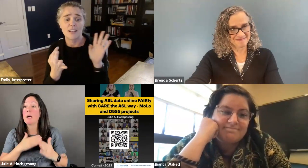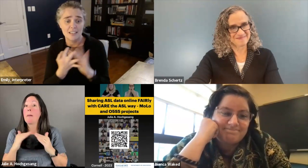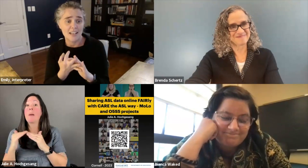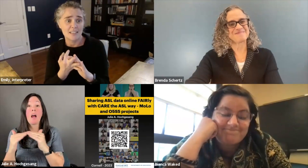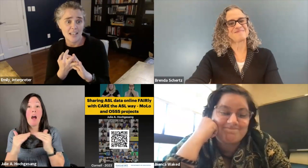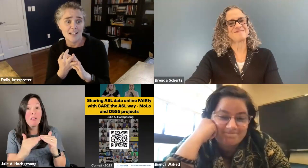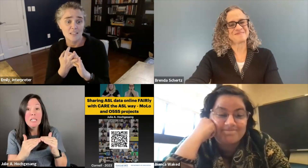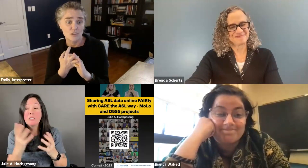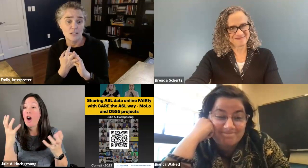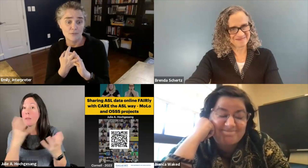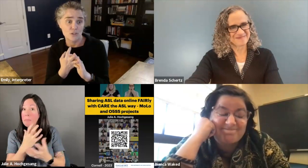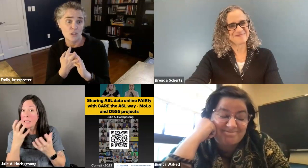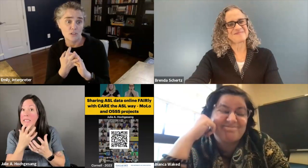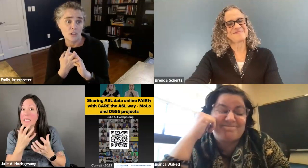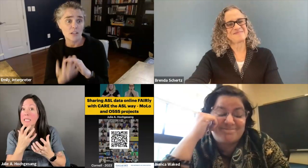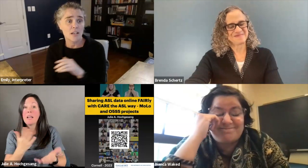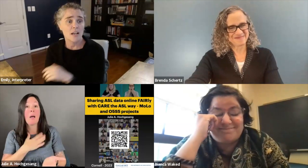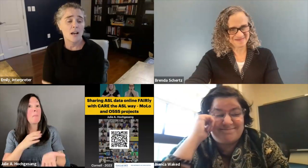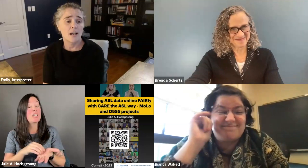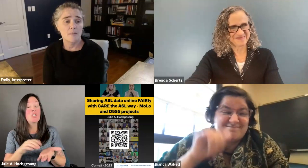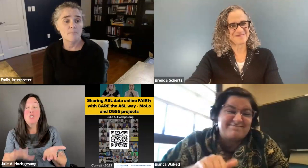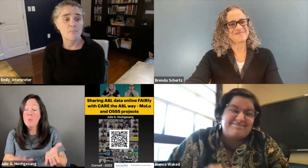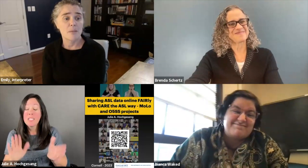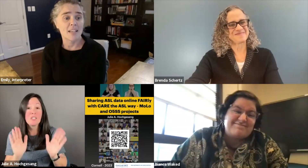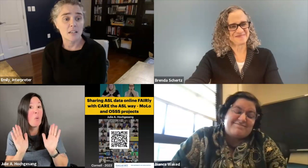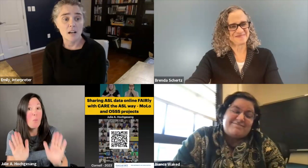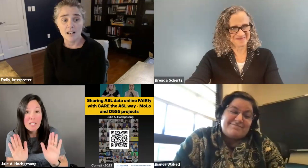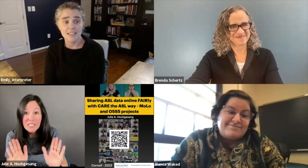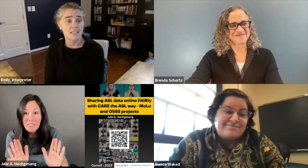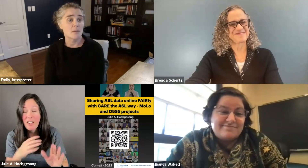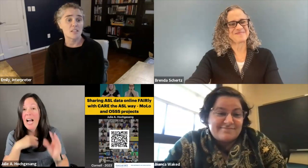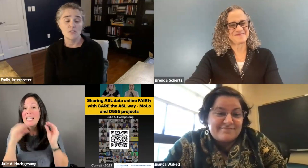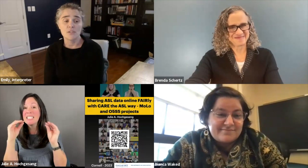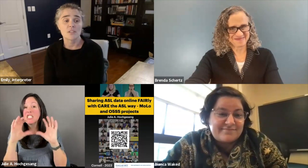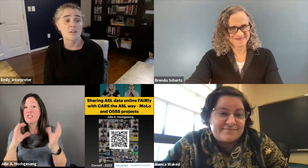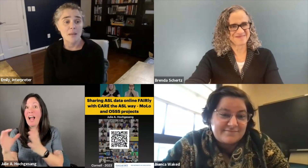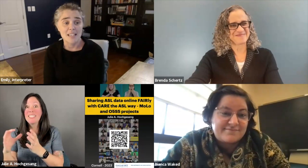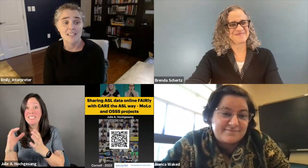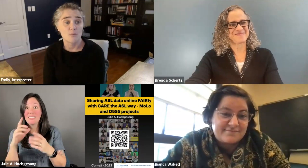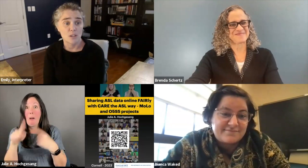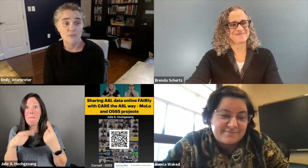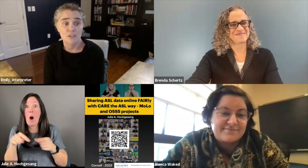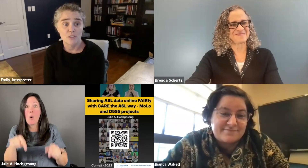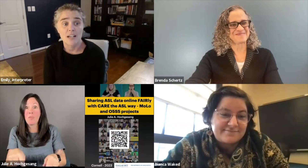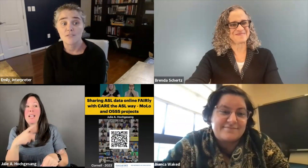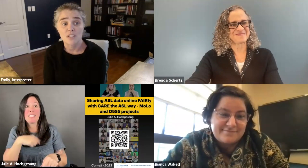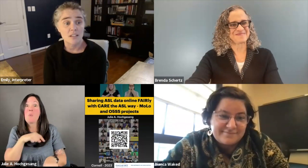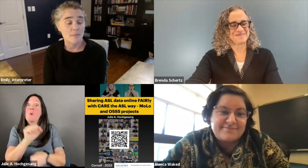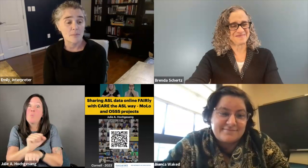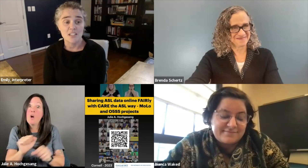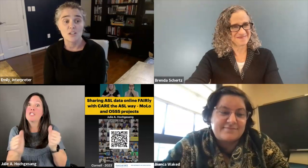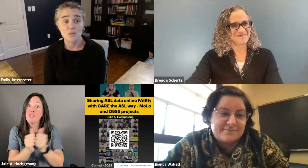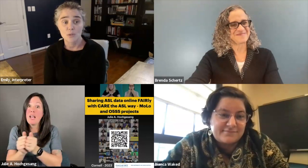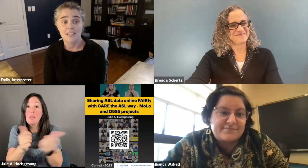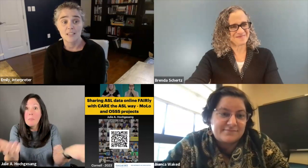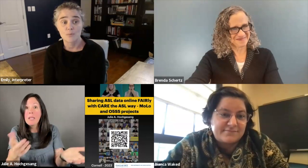and and Technical infrastructure my colleagues my students are amazing and wonderful I I'm teaching courses where